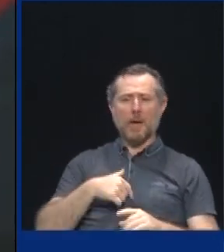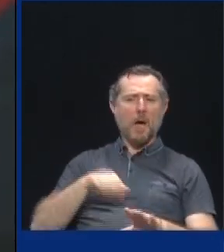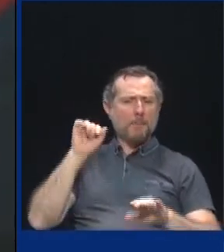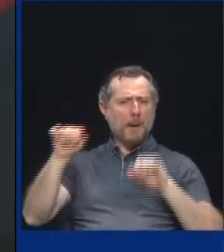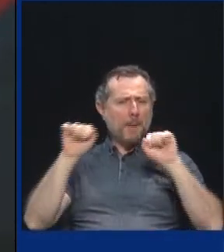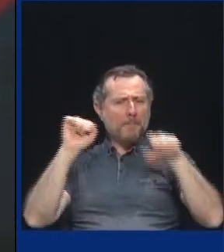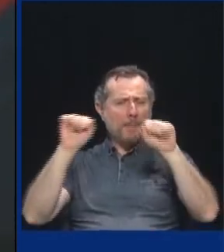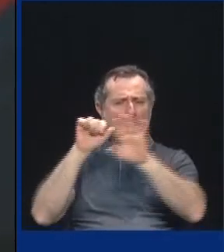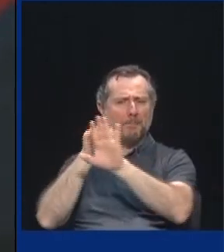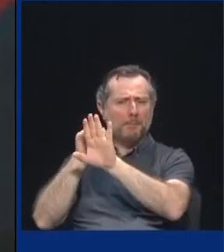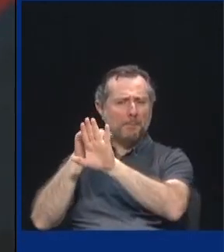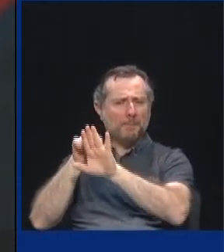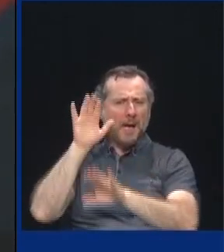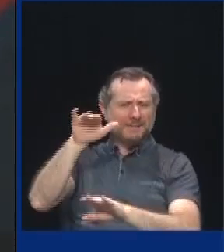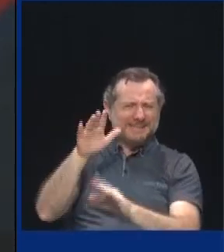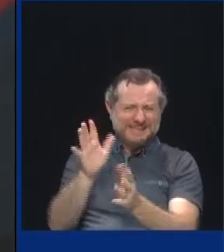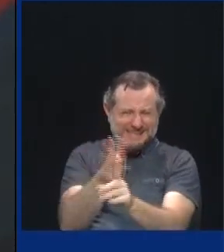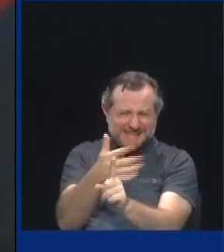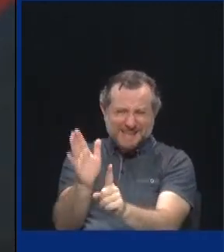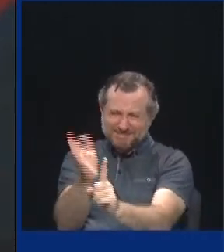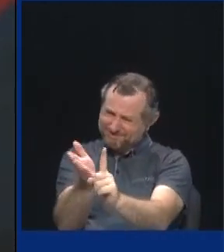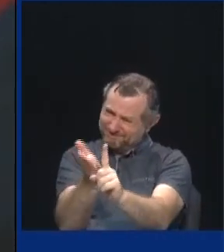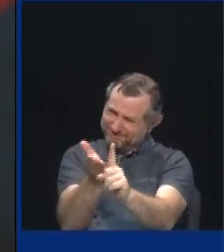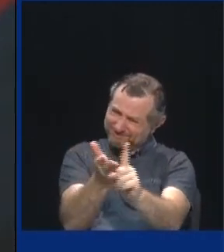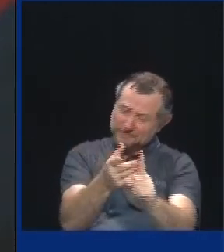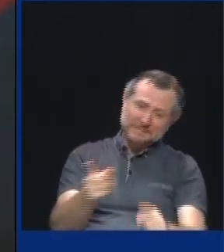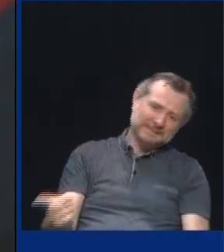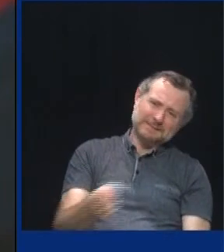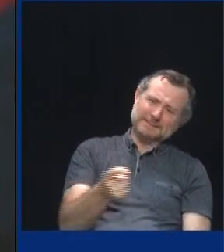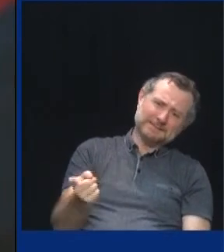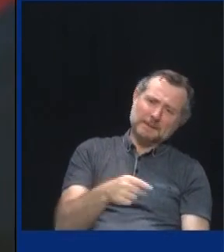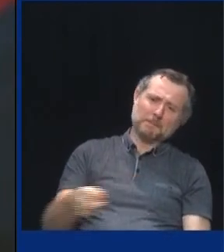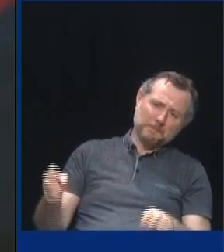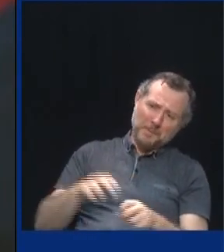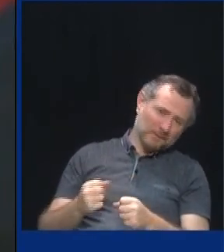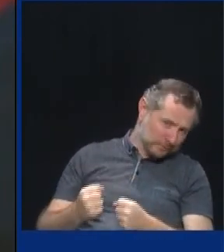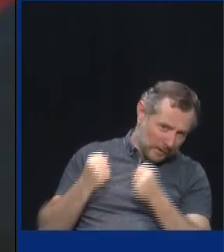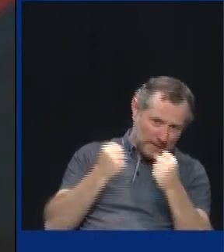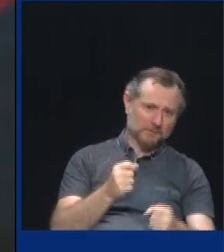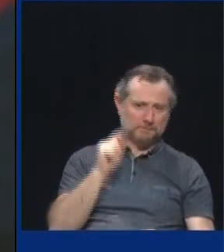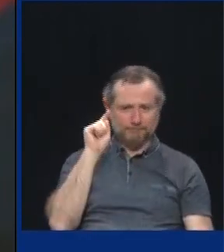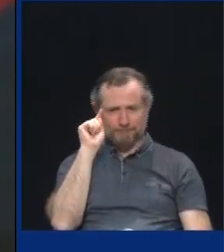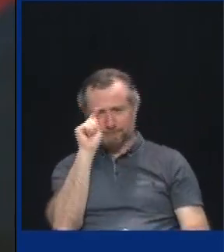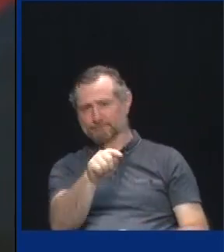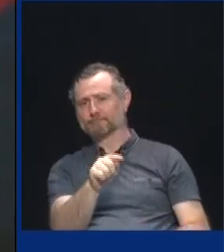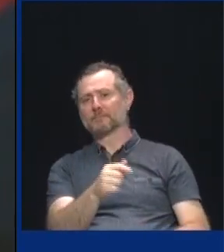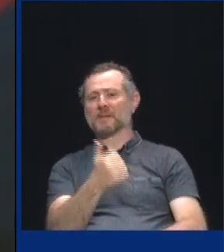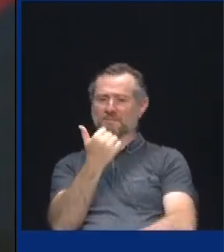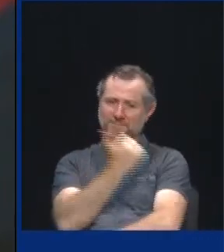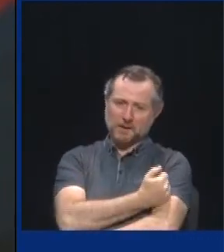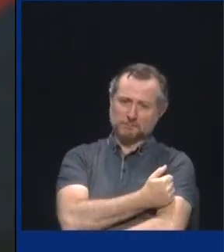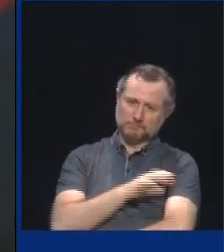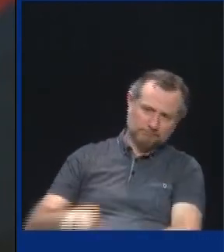MESSAGE OR WE ARE GOING TO SHRED PRED THE VIRUS. COMMUNITIES AND KNOCK ON TS DOORS AND CONVINCE PEOPLE AND